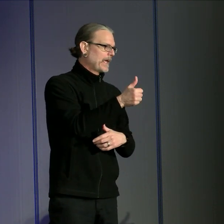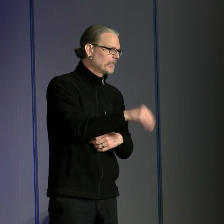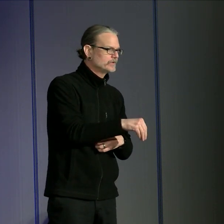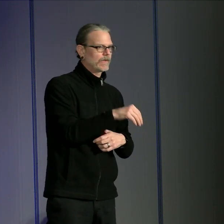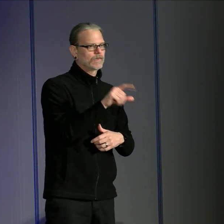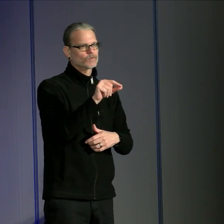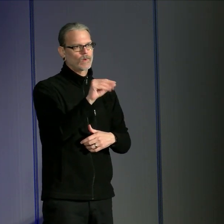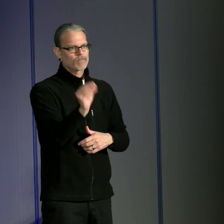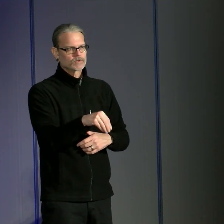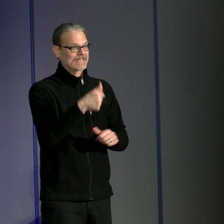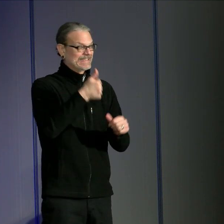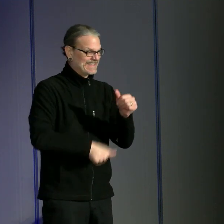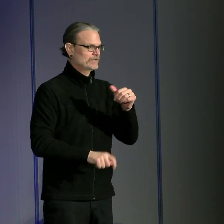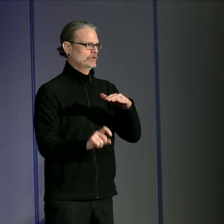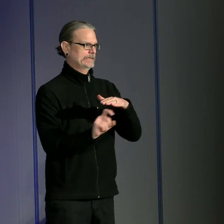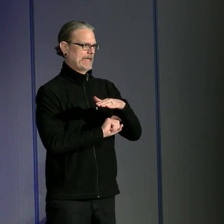And it's a way to breakdown the requirements.